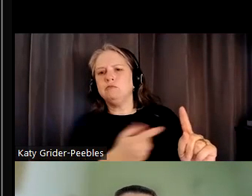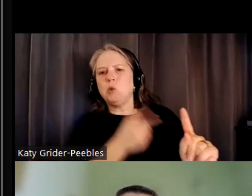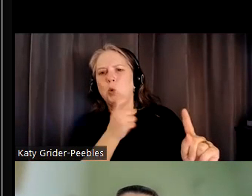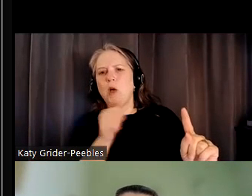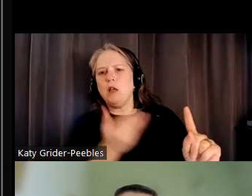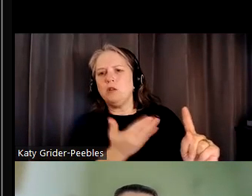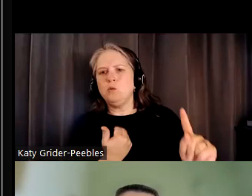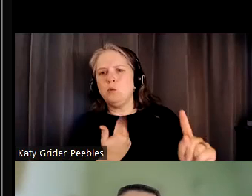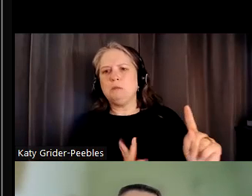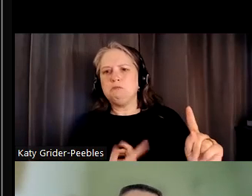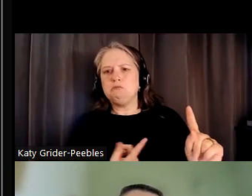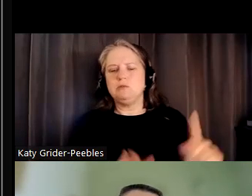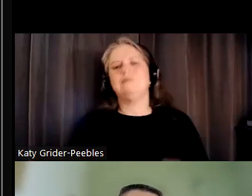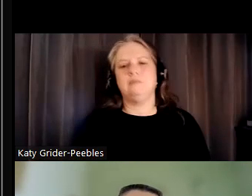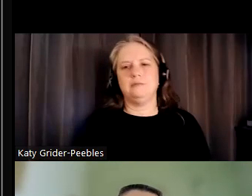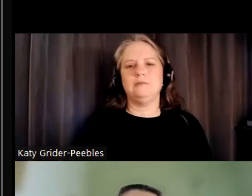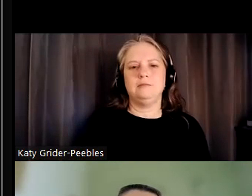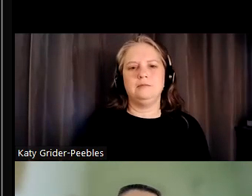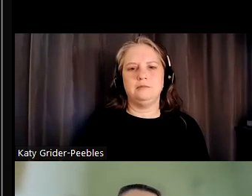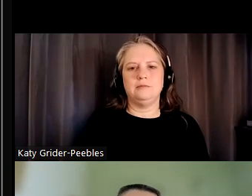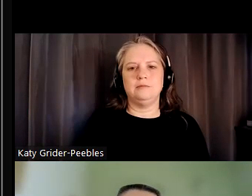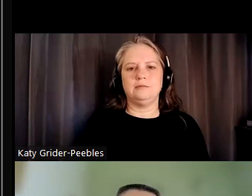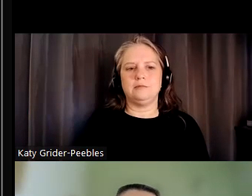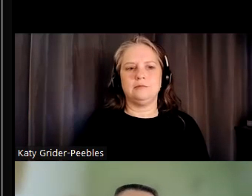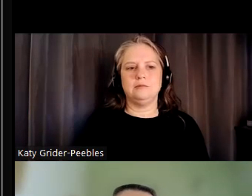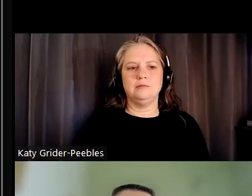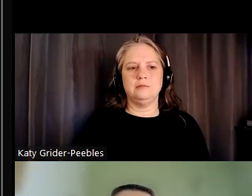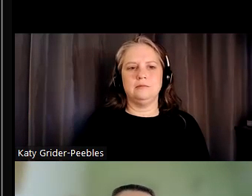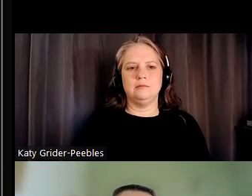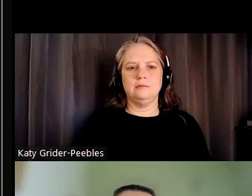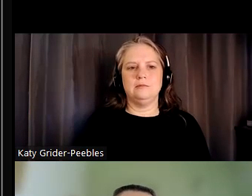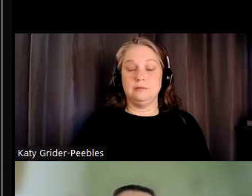Natalie: That's a great tip.